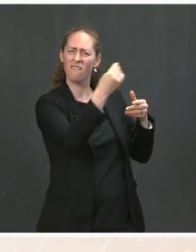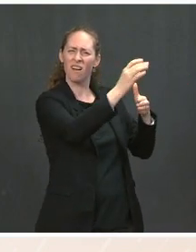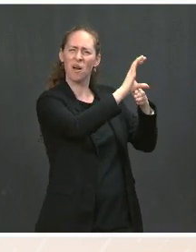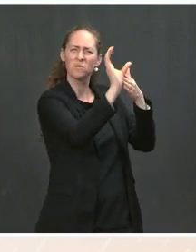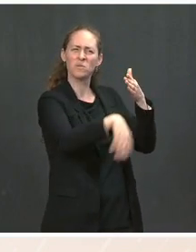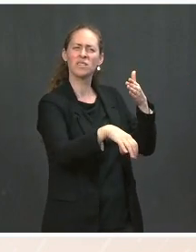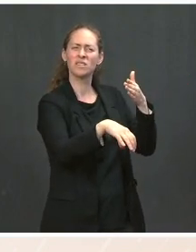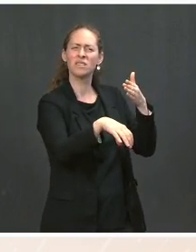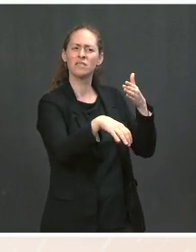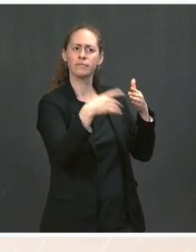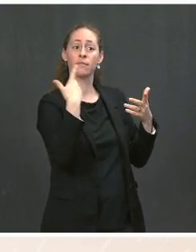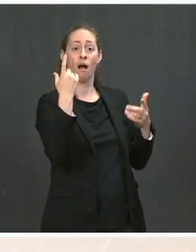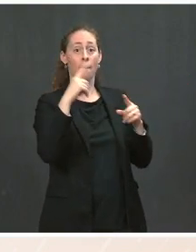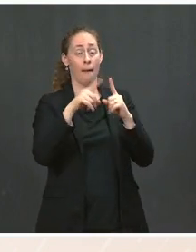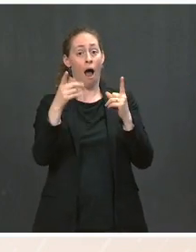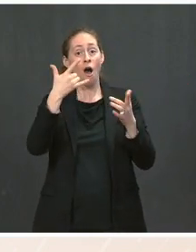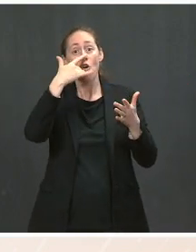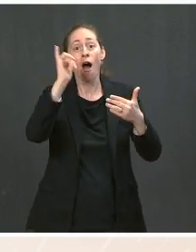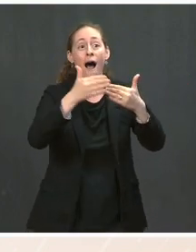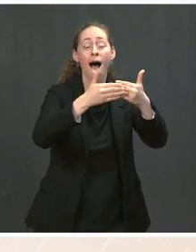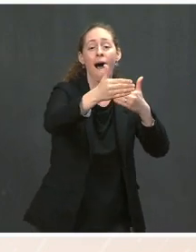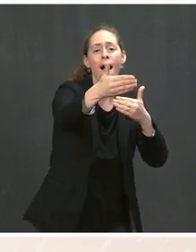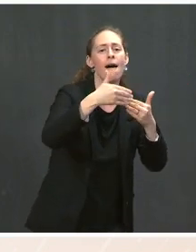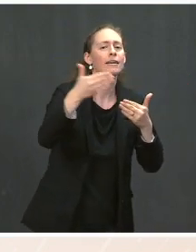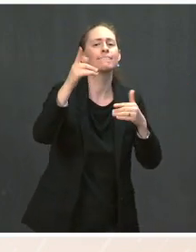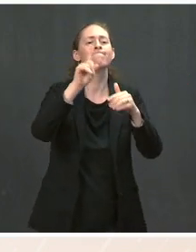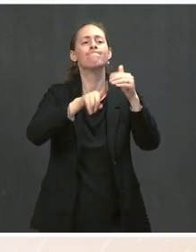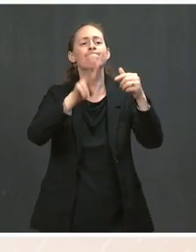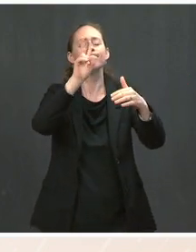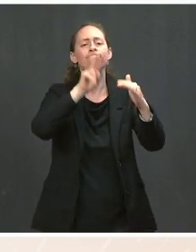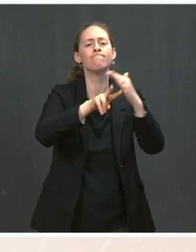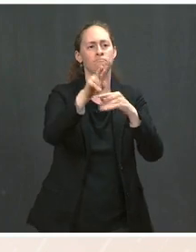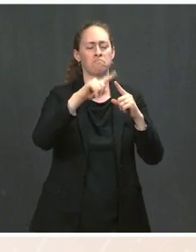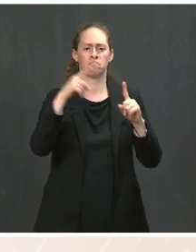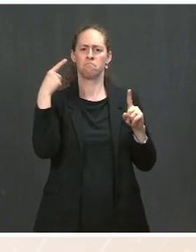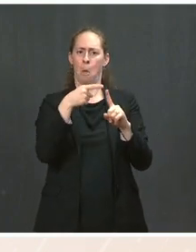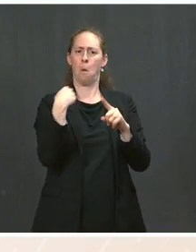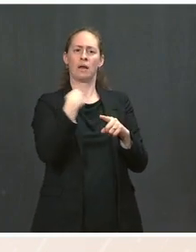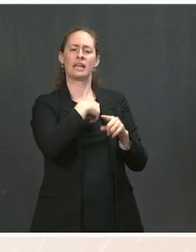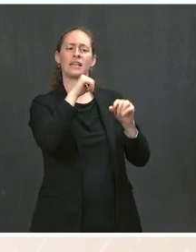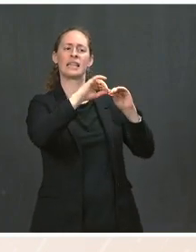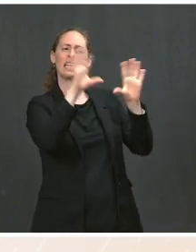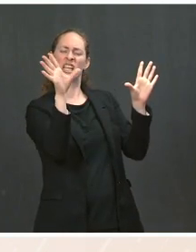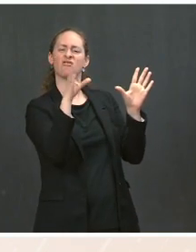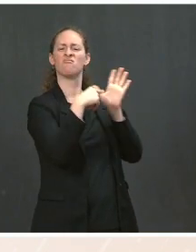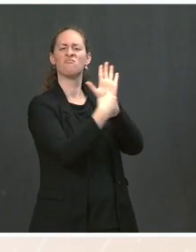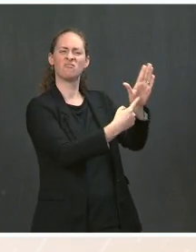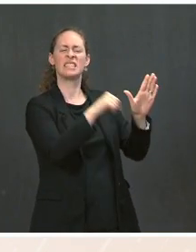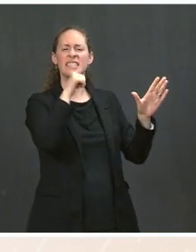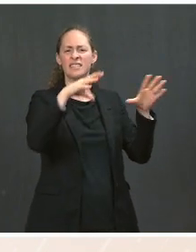but we still believe that when there's unacceptable behavior, we should put consequences in place. The Press: Let me ask you about Afghanistan, if I can, quickly.